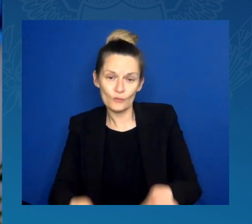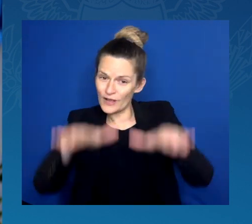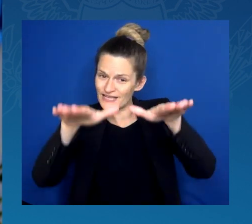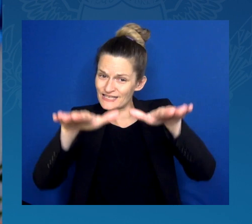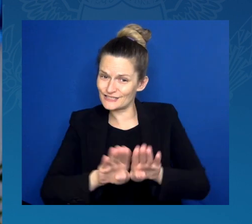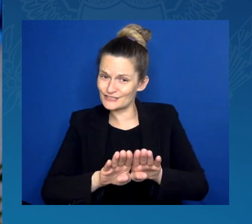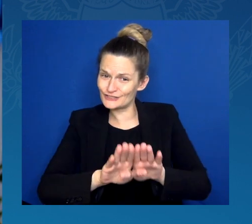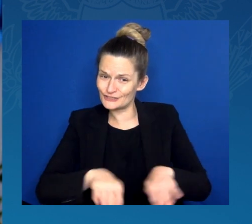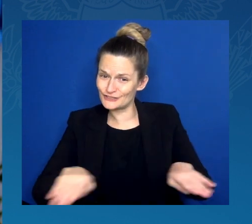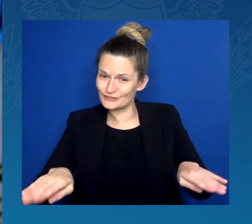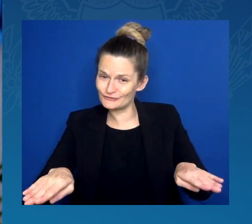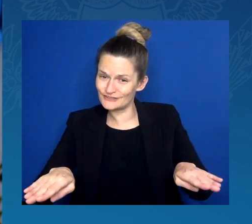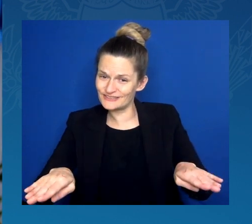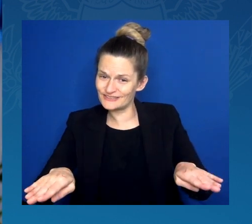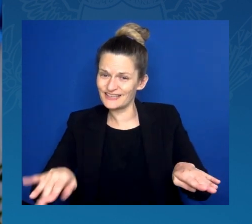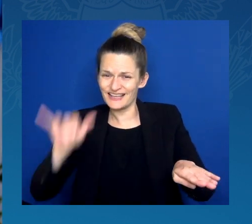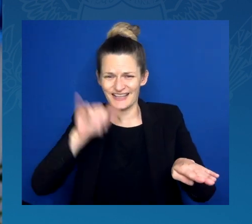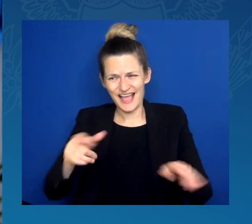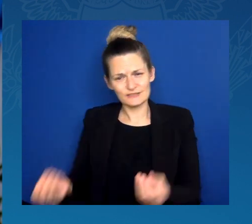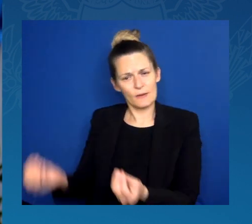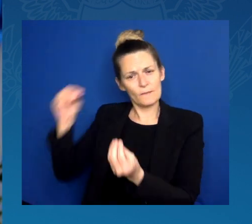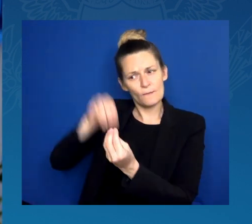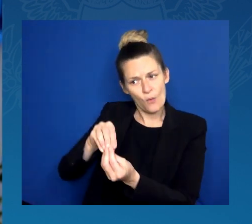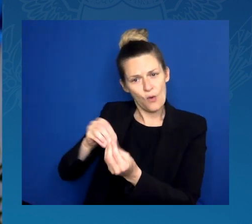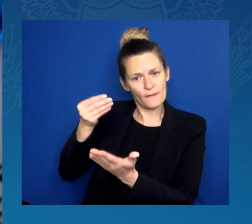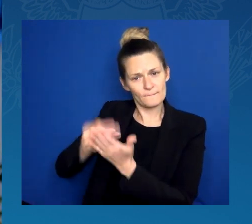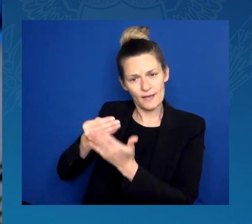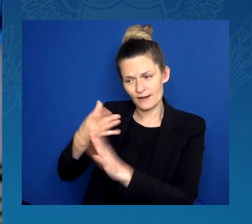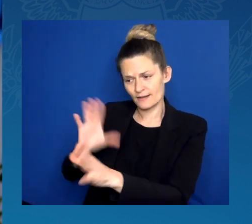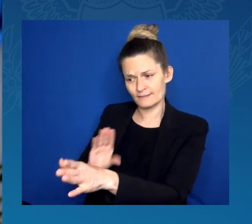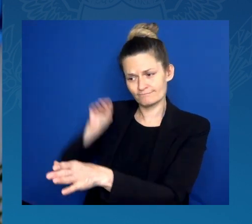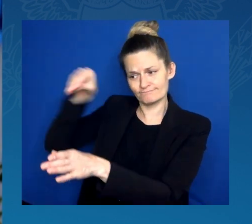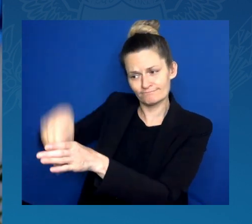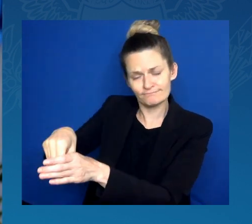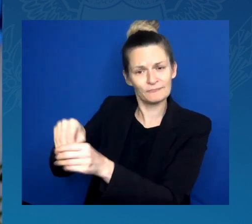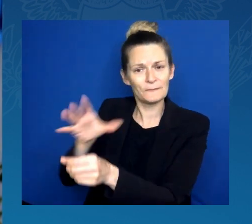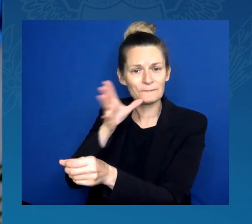for the cost of food, medication, and school supplies for their children.